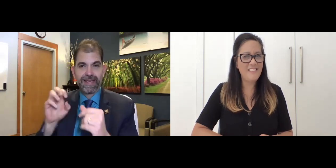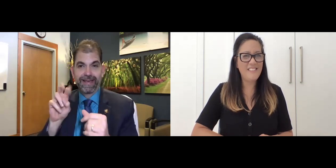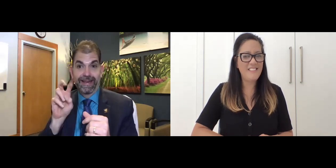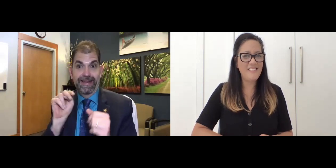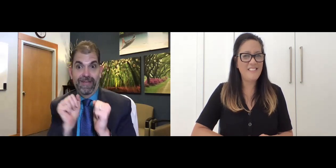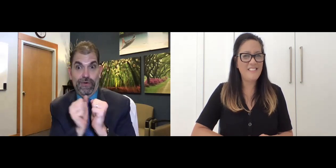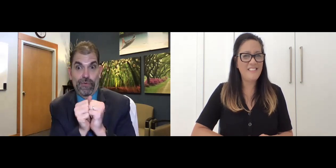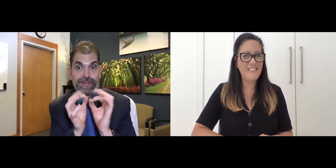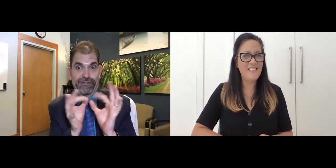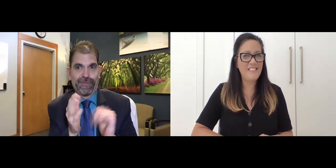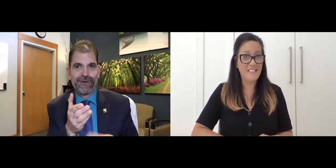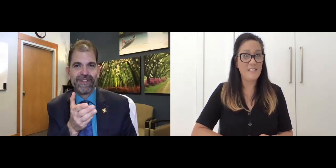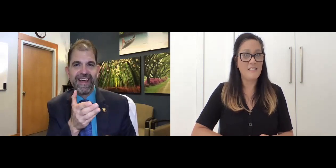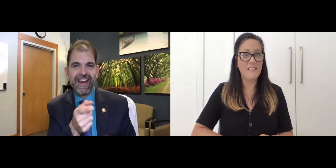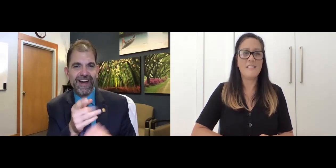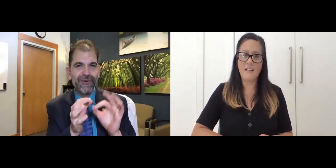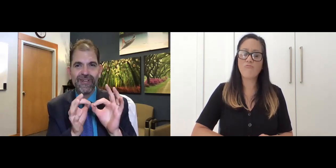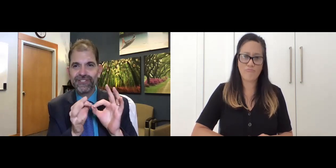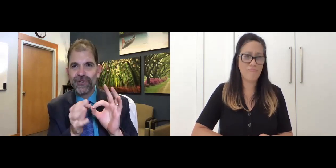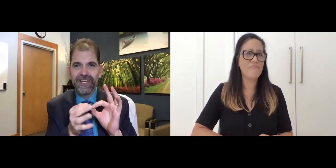So in lively discussions you know I had an